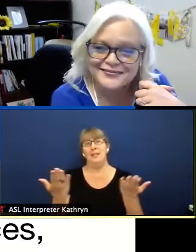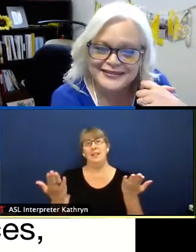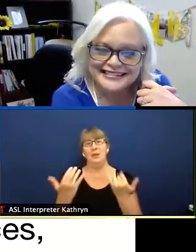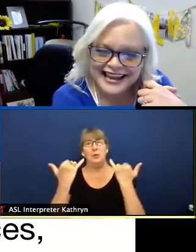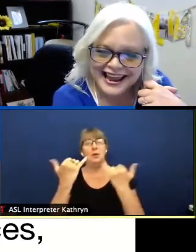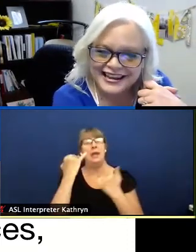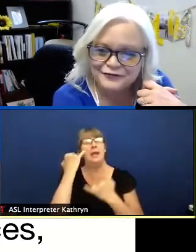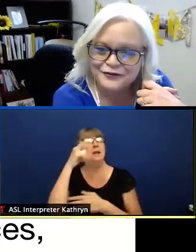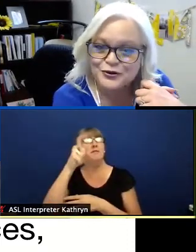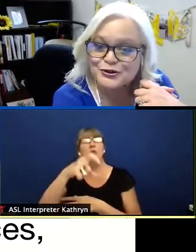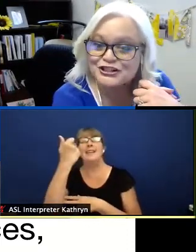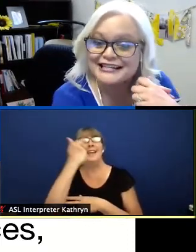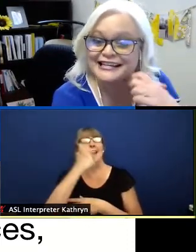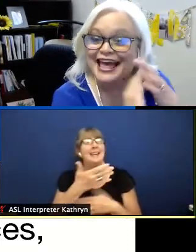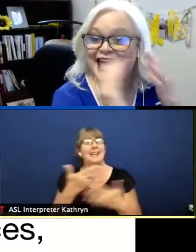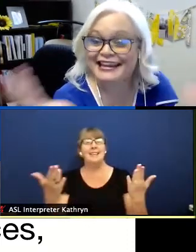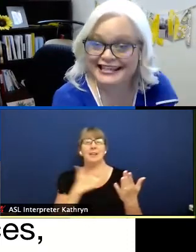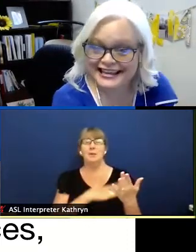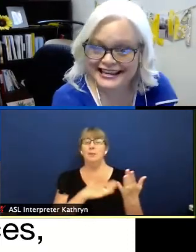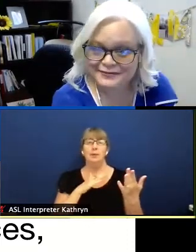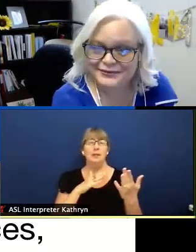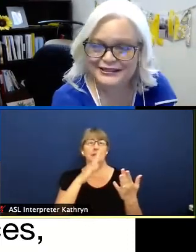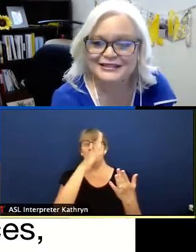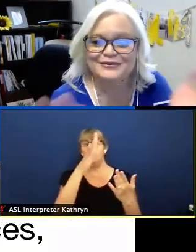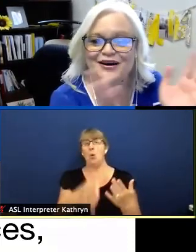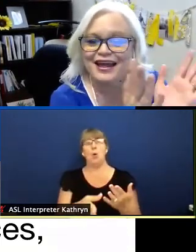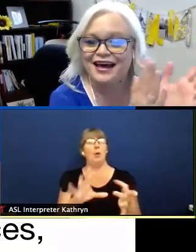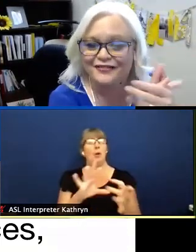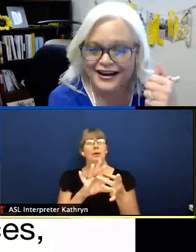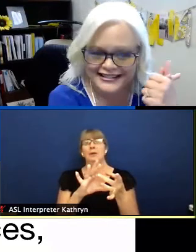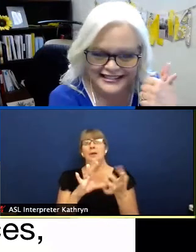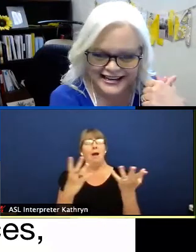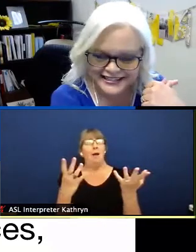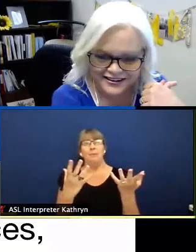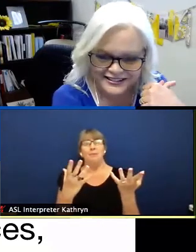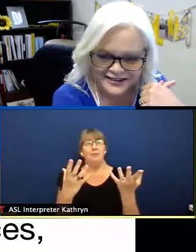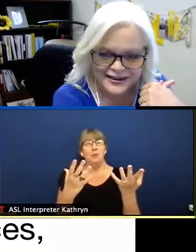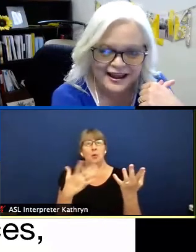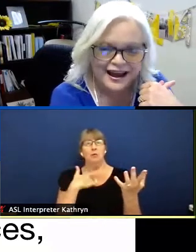me today if you should need anything, please do not ever hesitate to contact me.